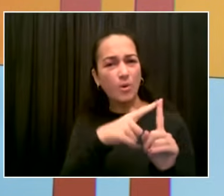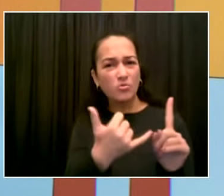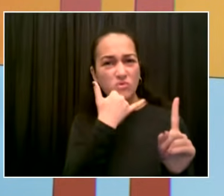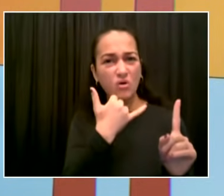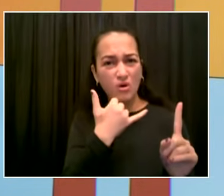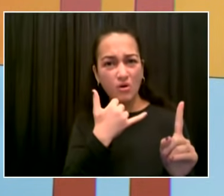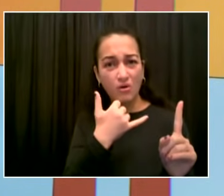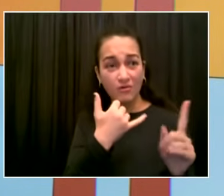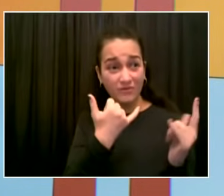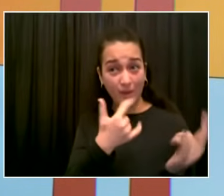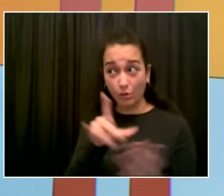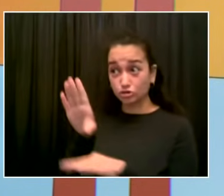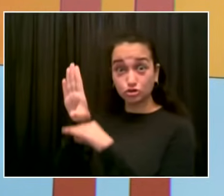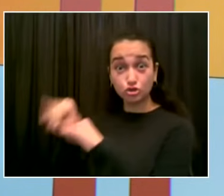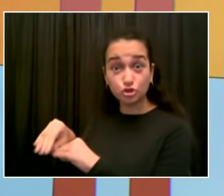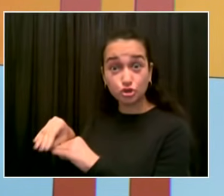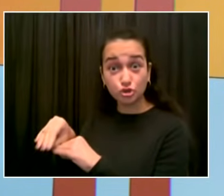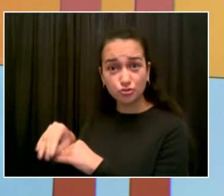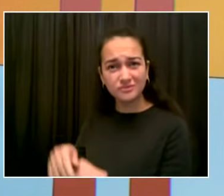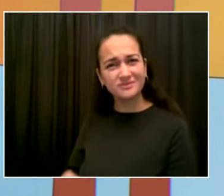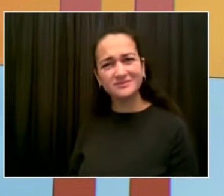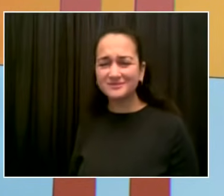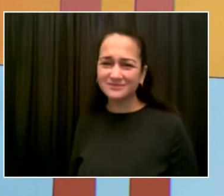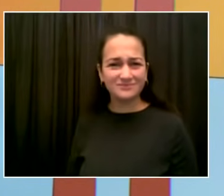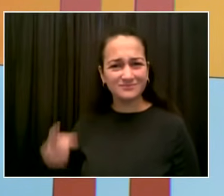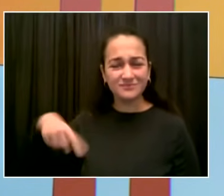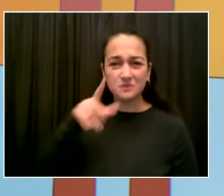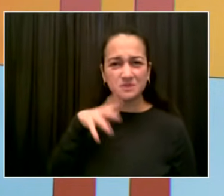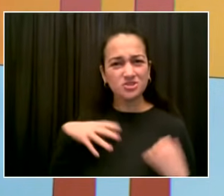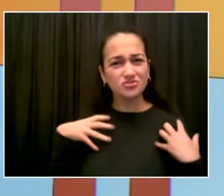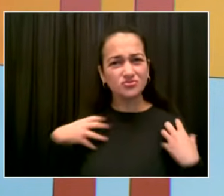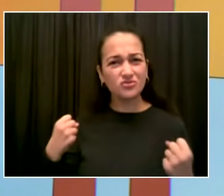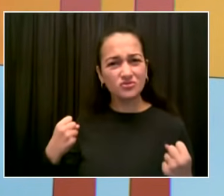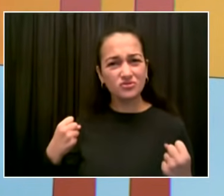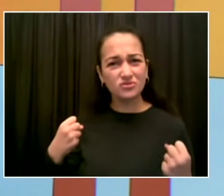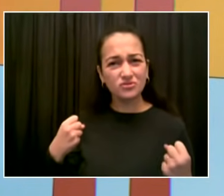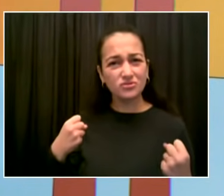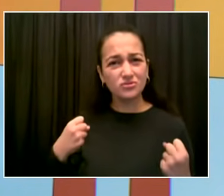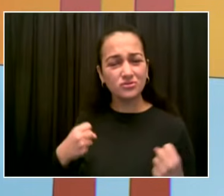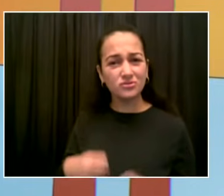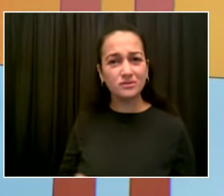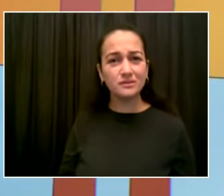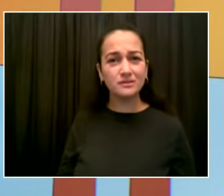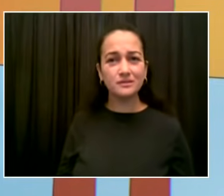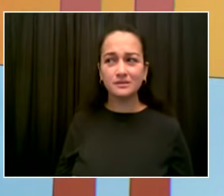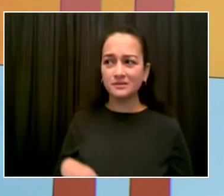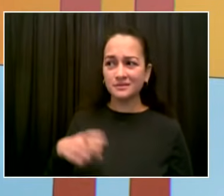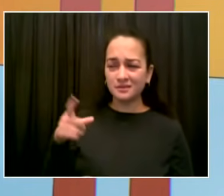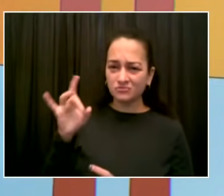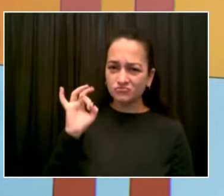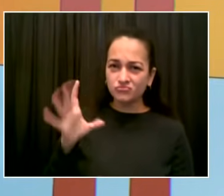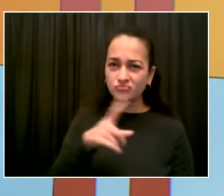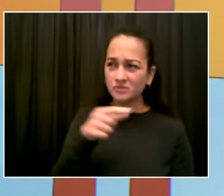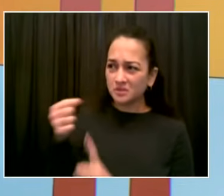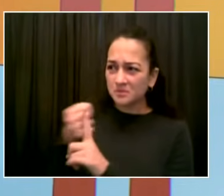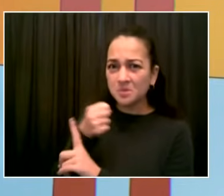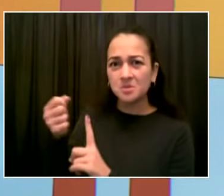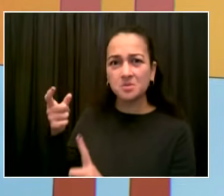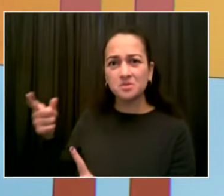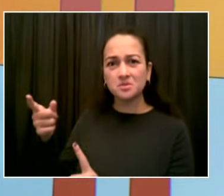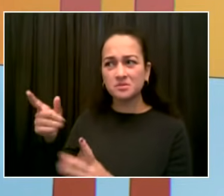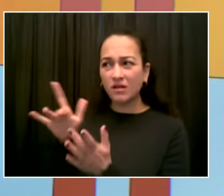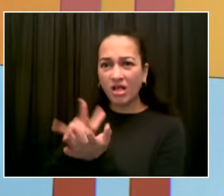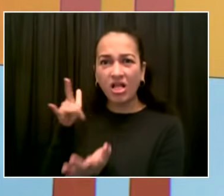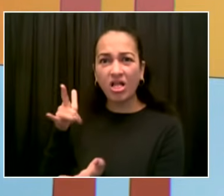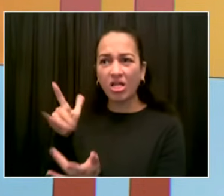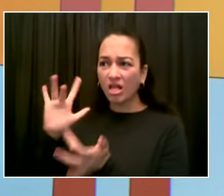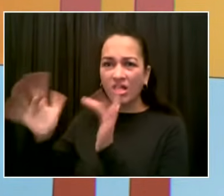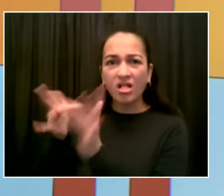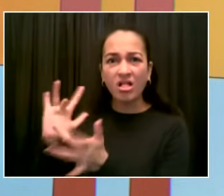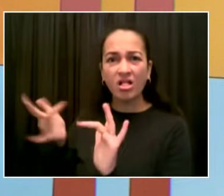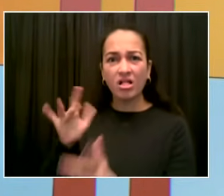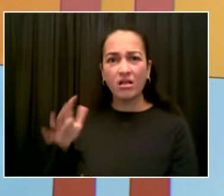I'M AMZAED AS